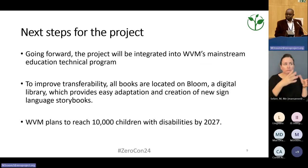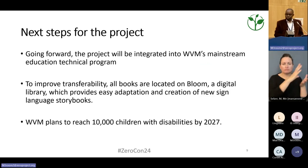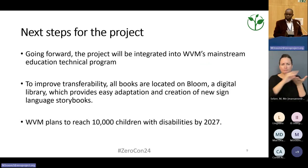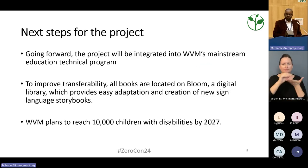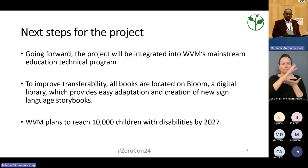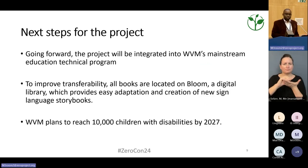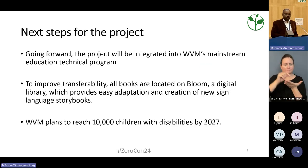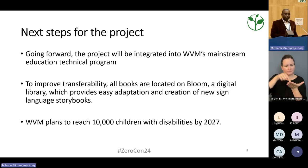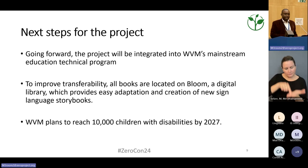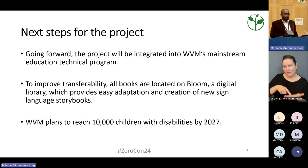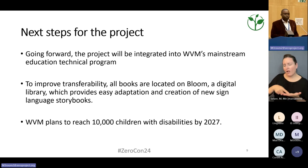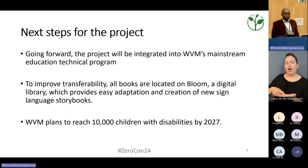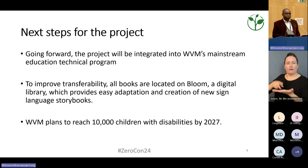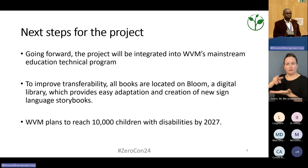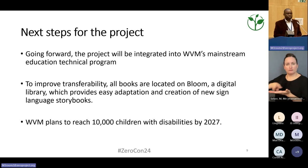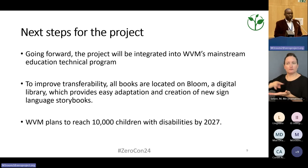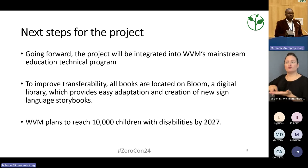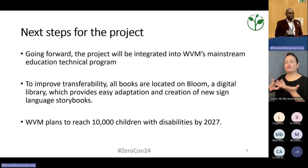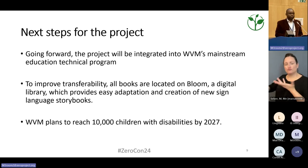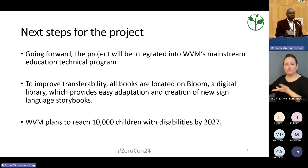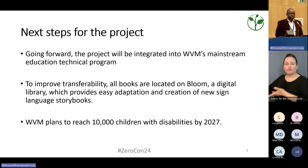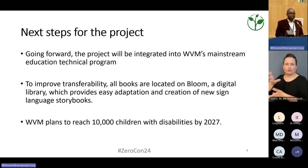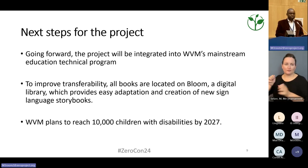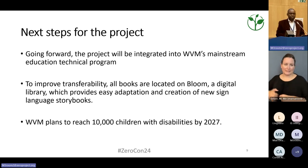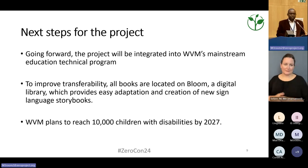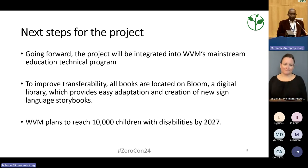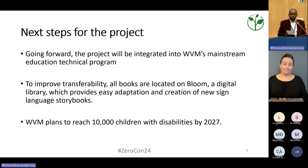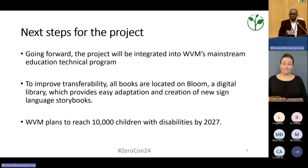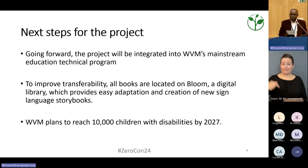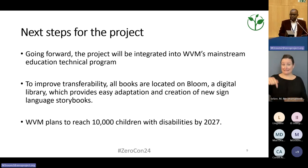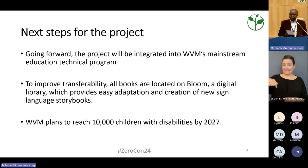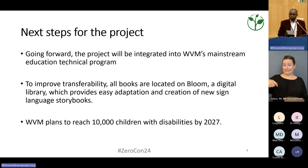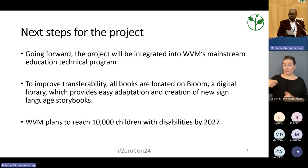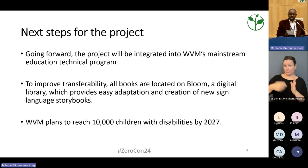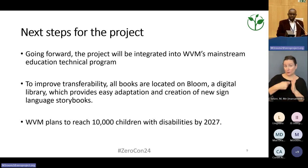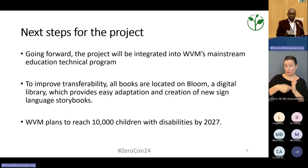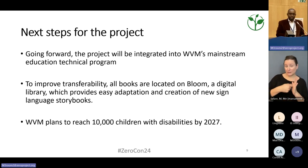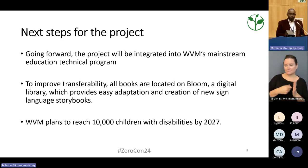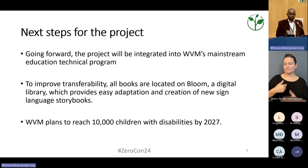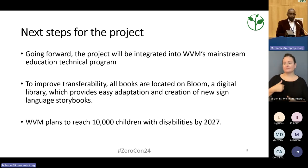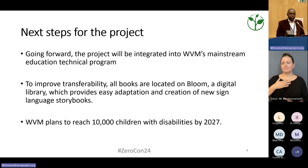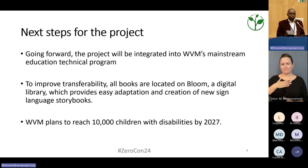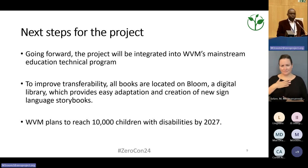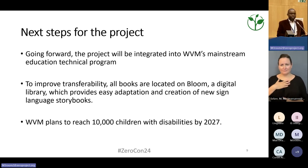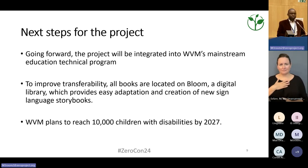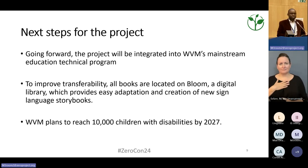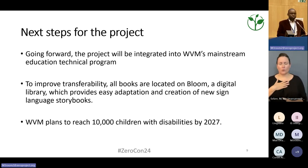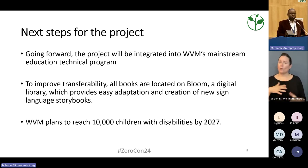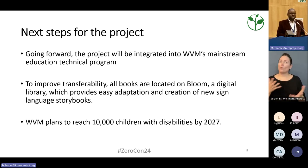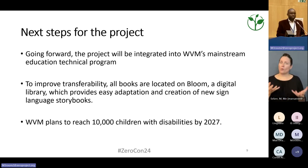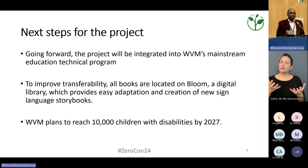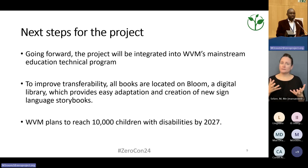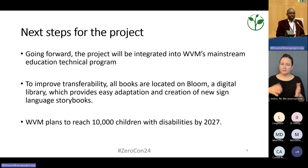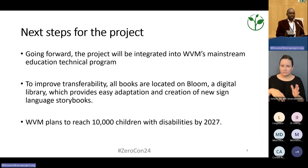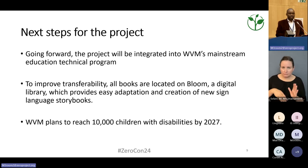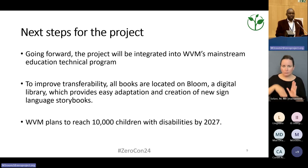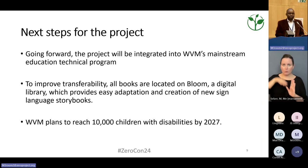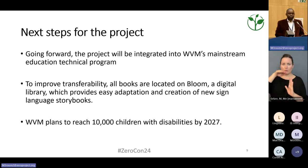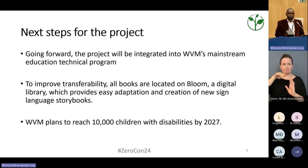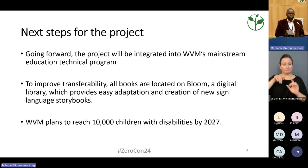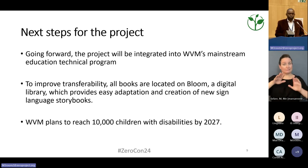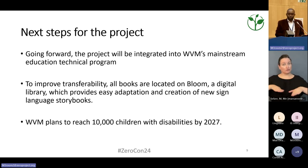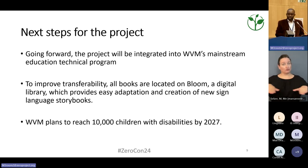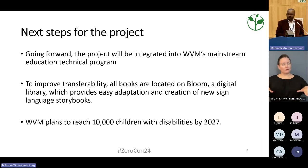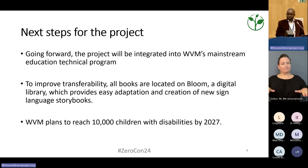steps. Malawi wants to scale up this project to reach up to 10,000 children. Who we are working